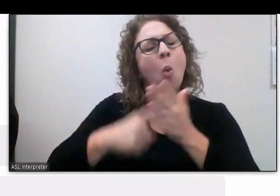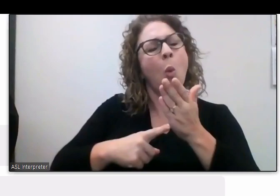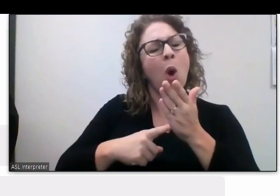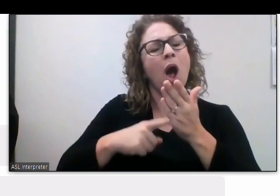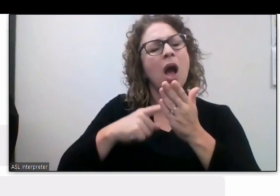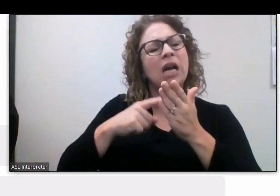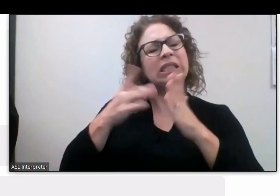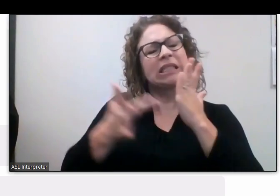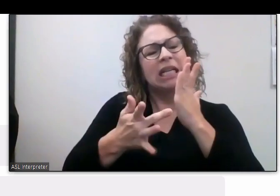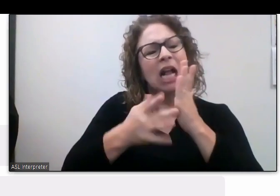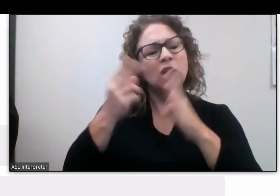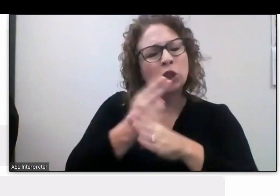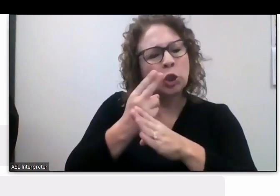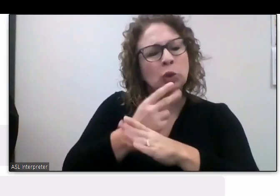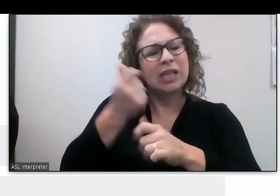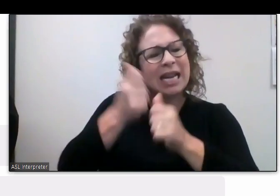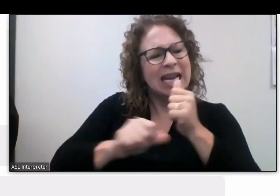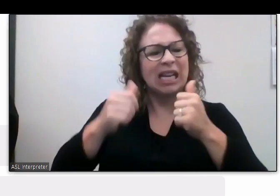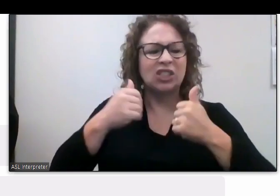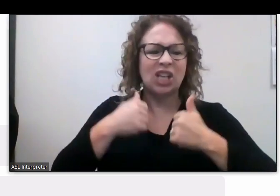You know each platform has its quirks and tricks.